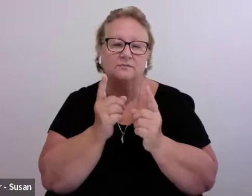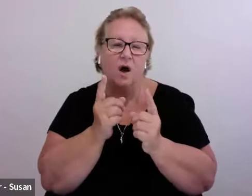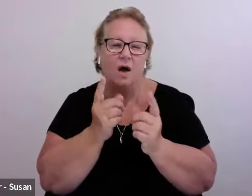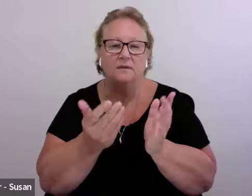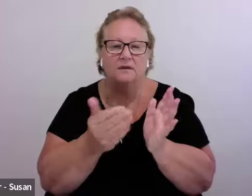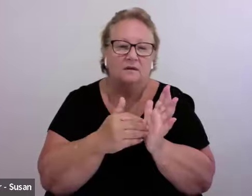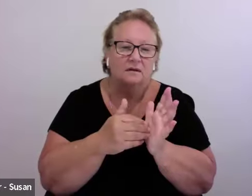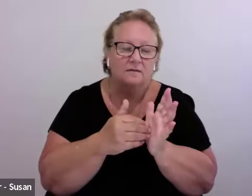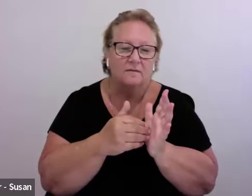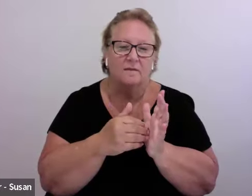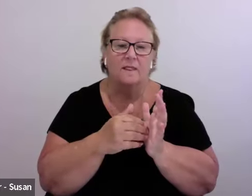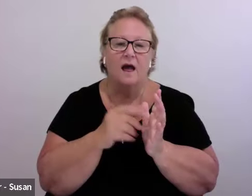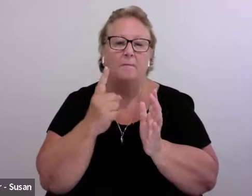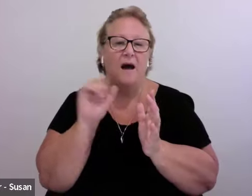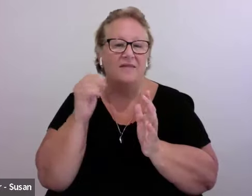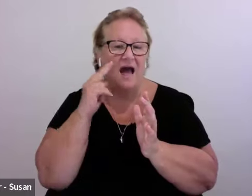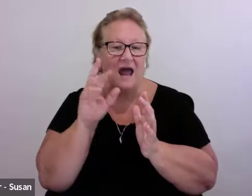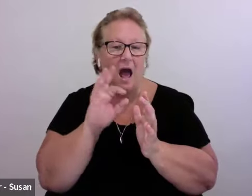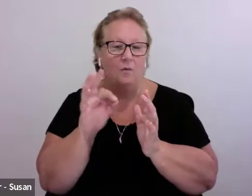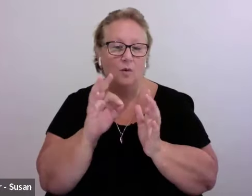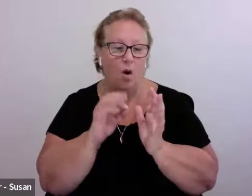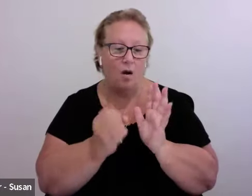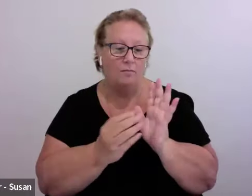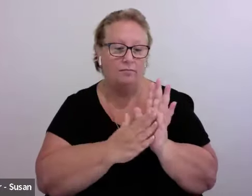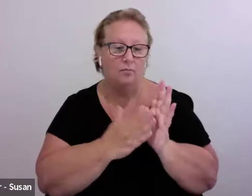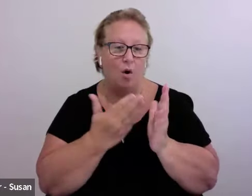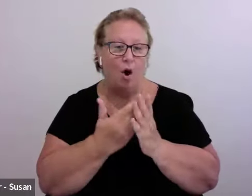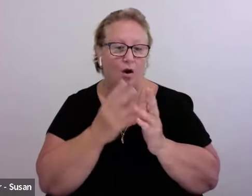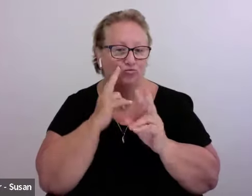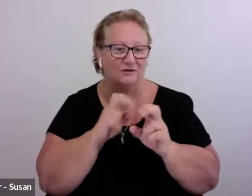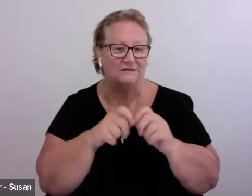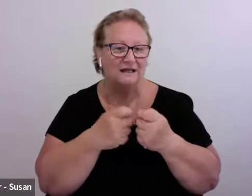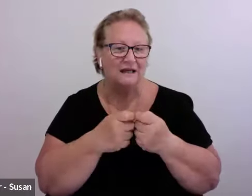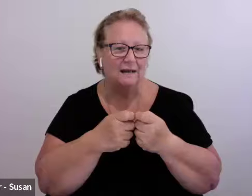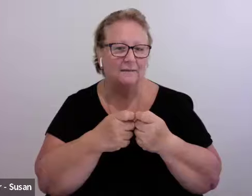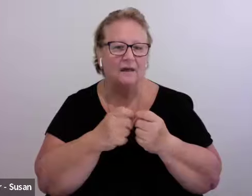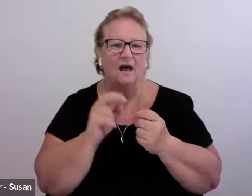I'd like to just note here that if it's an occasional contributor or workshop participant or an advisory